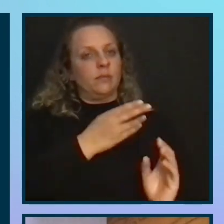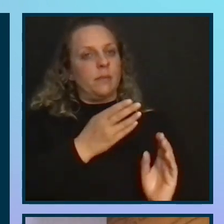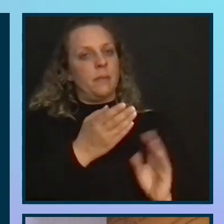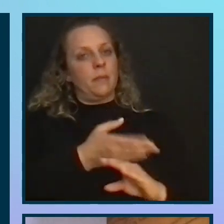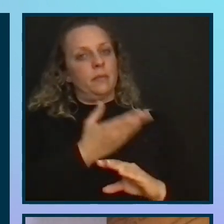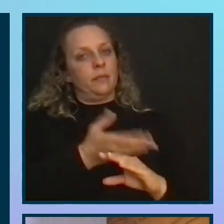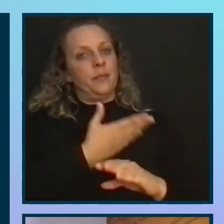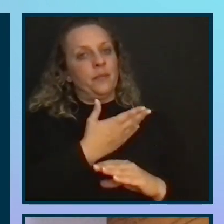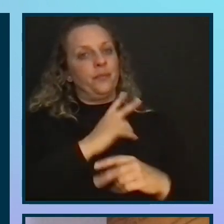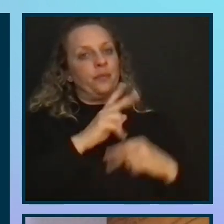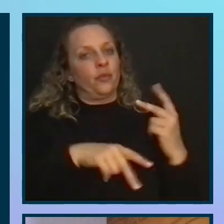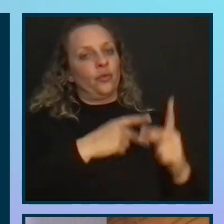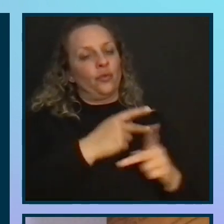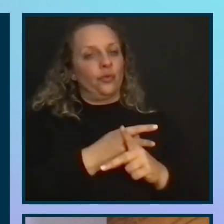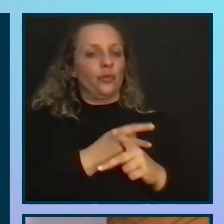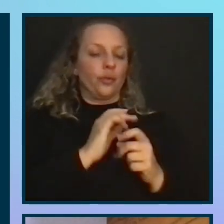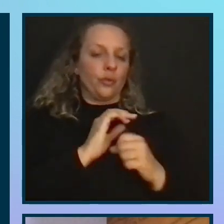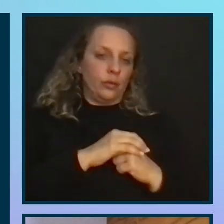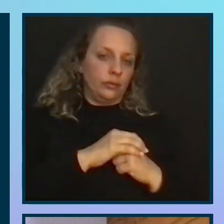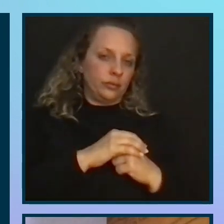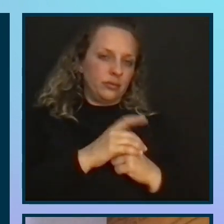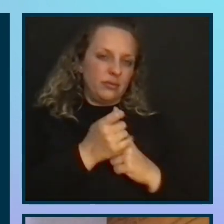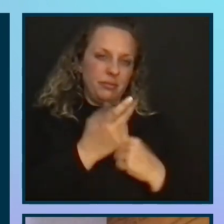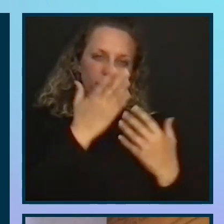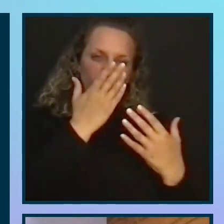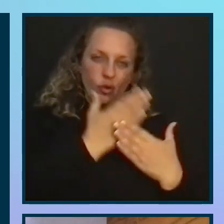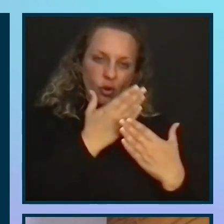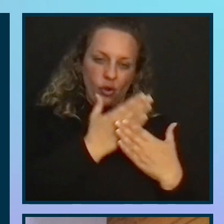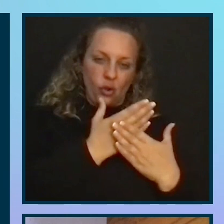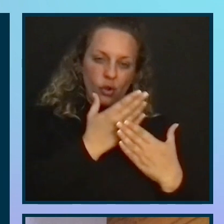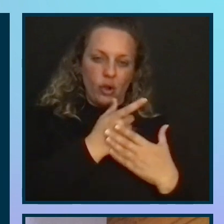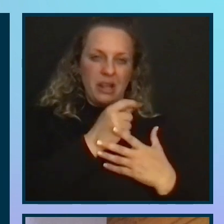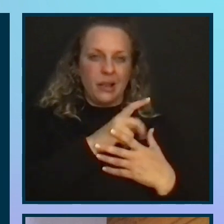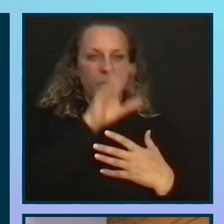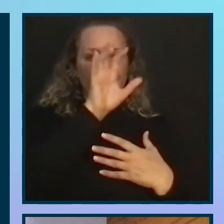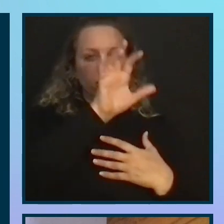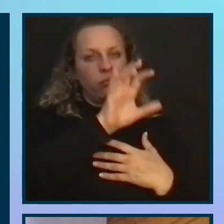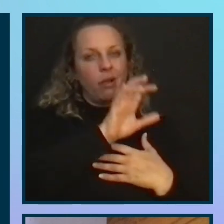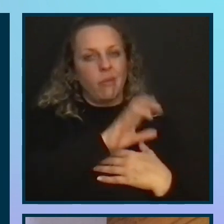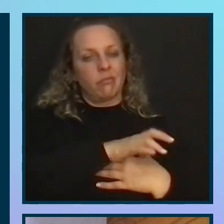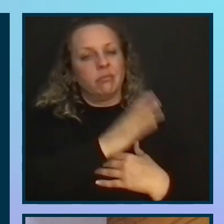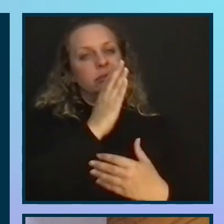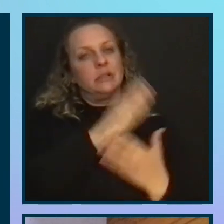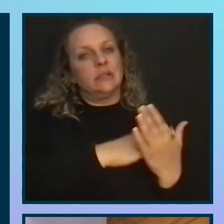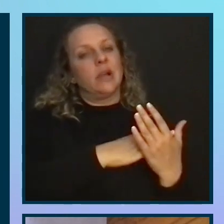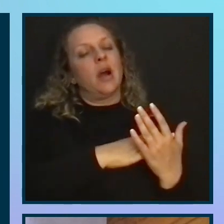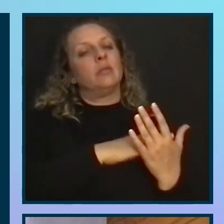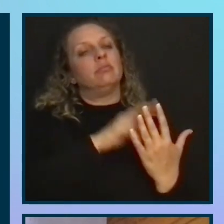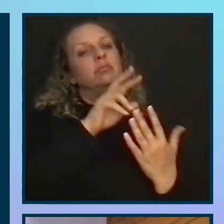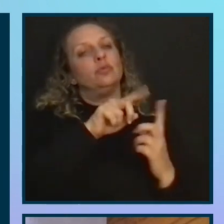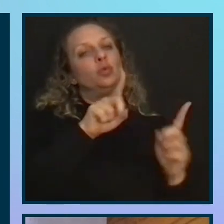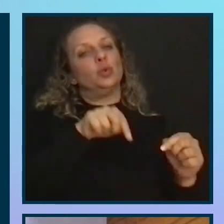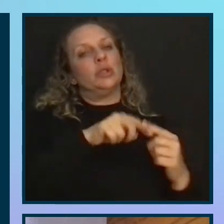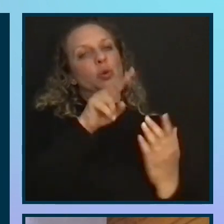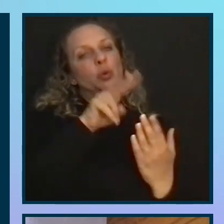it's a little bit dark, it's a little bit clunky, some screen reader interactions were difficult,